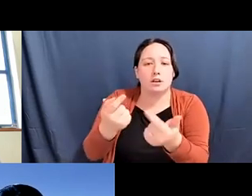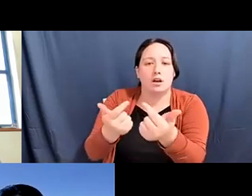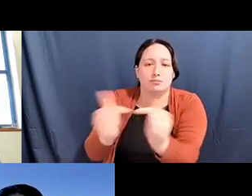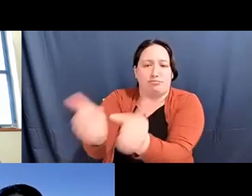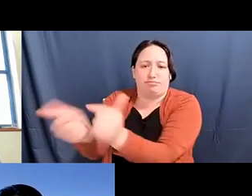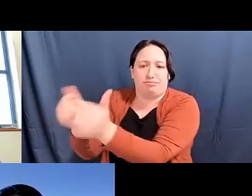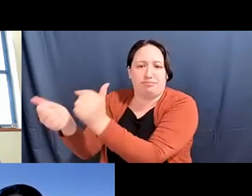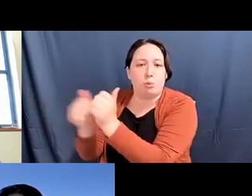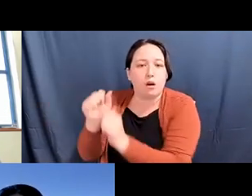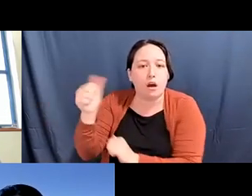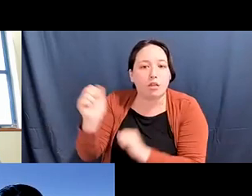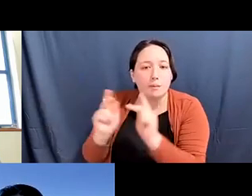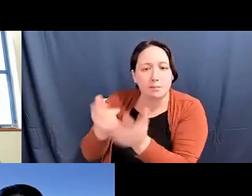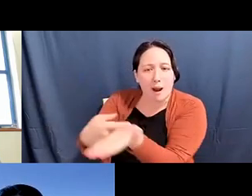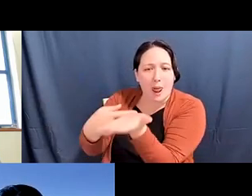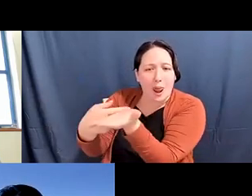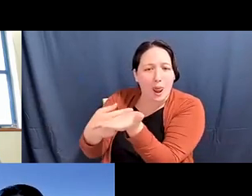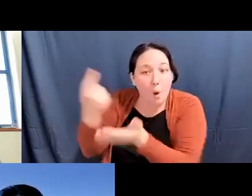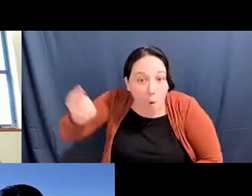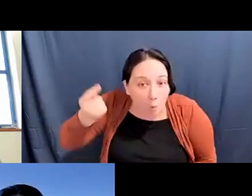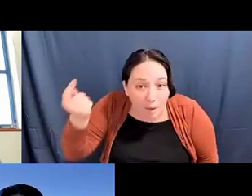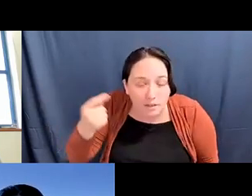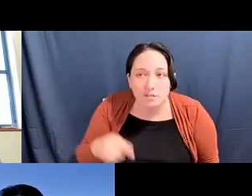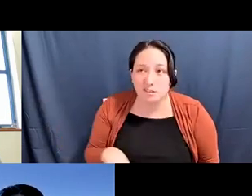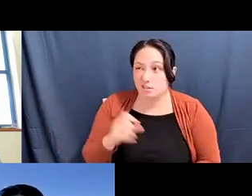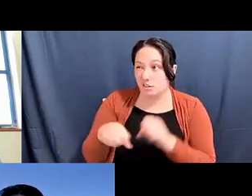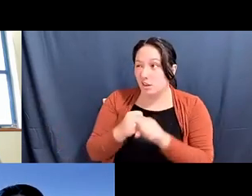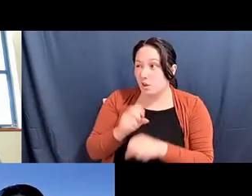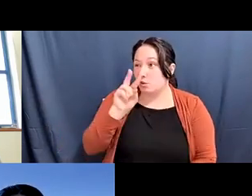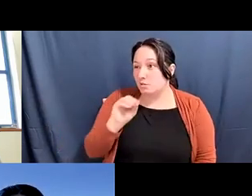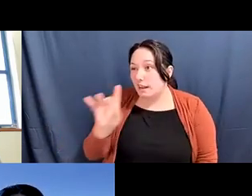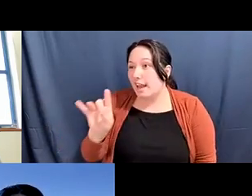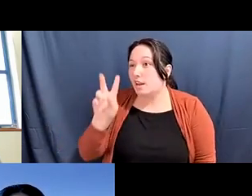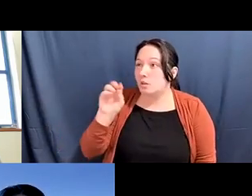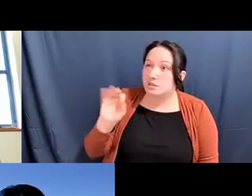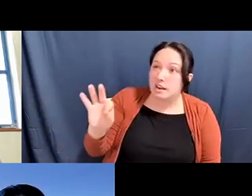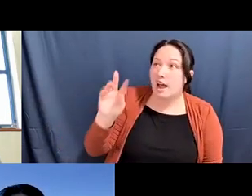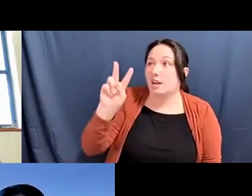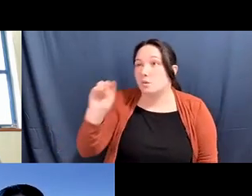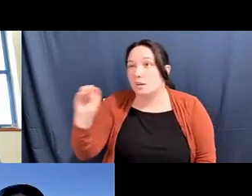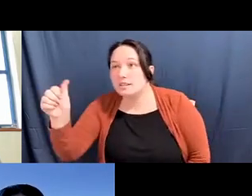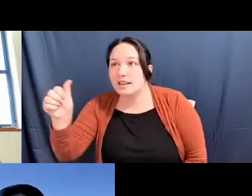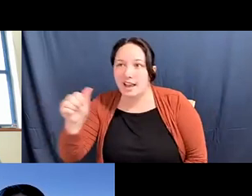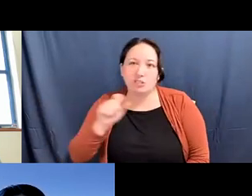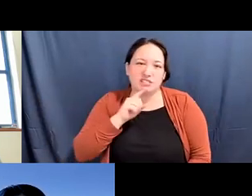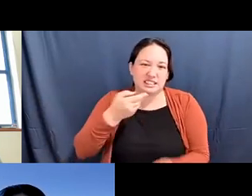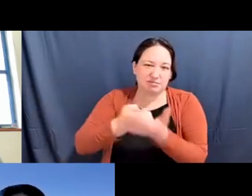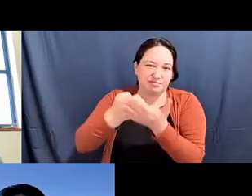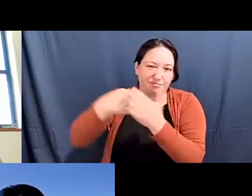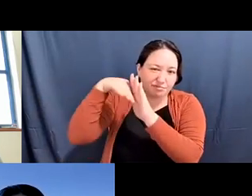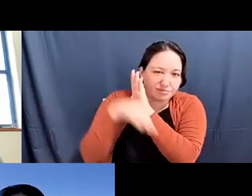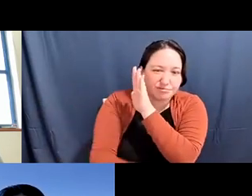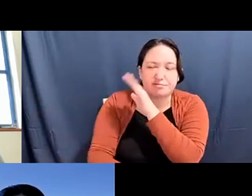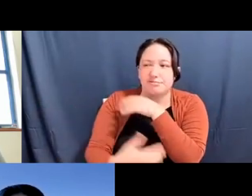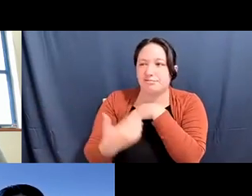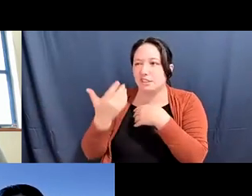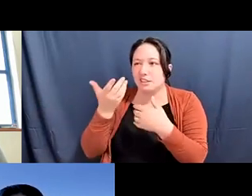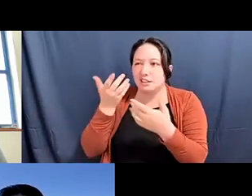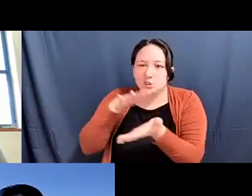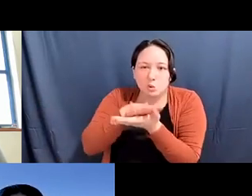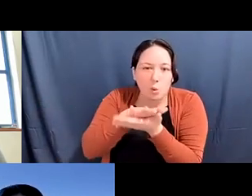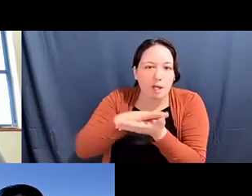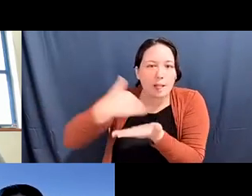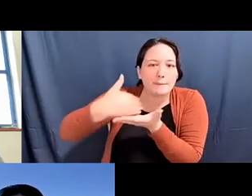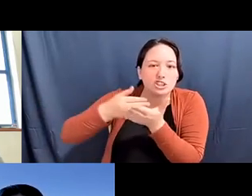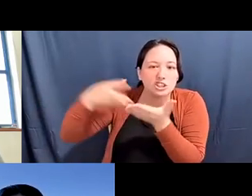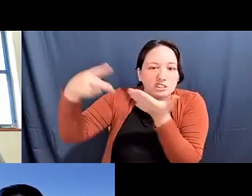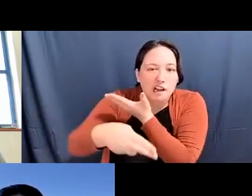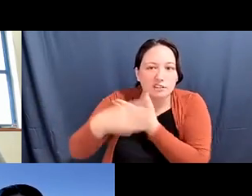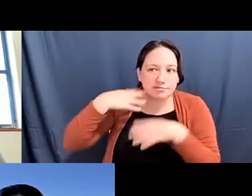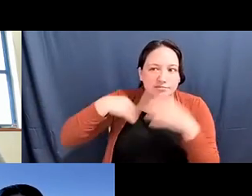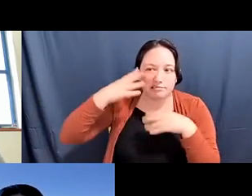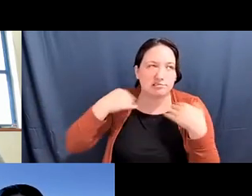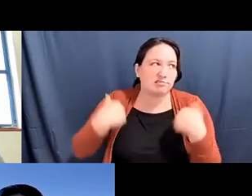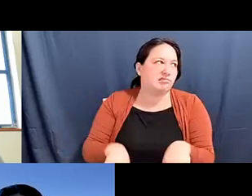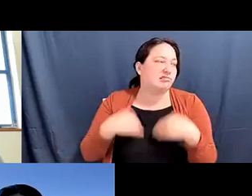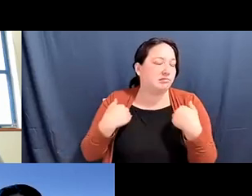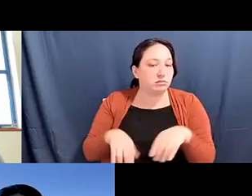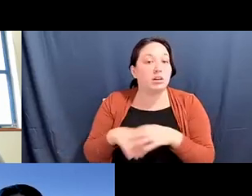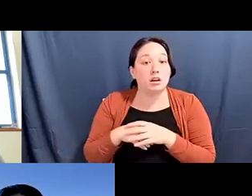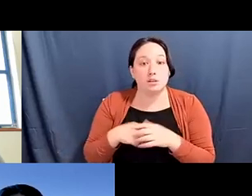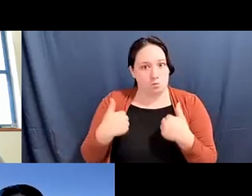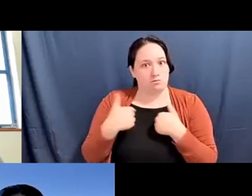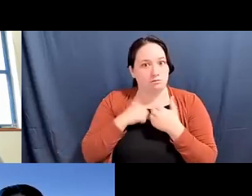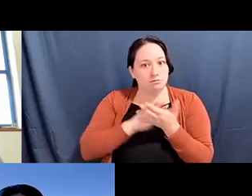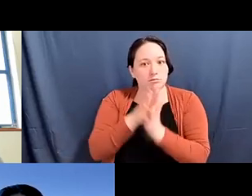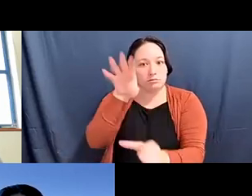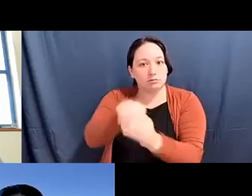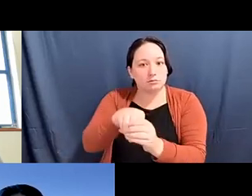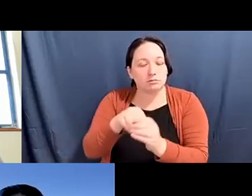Katherine Lee: So in 2008, 2009, 2010, you know, the recession happened there were a series of budget cuts that the University of California system was going through and I became involved in a student and worker